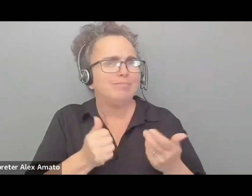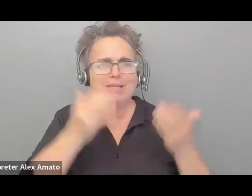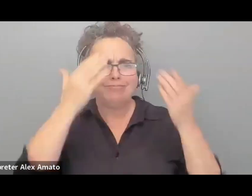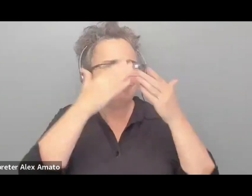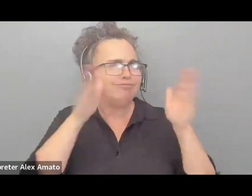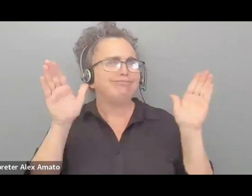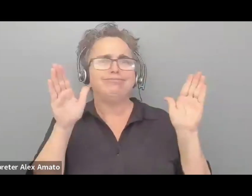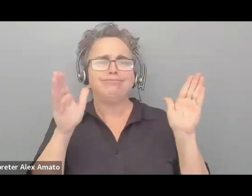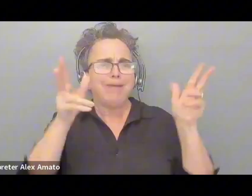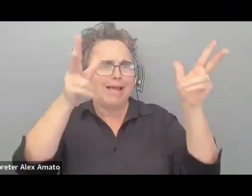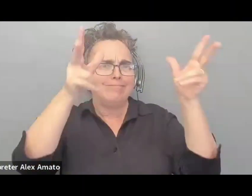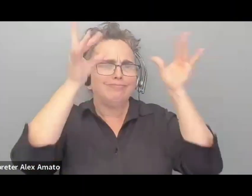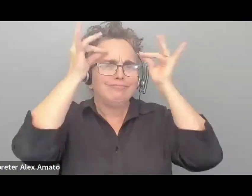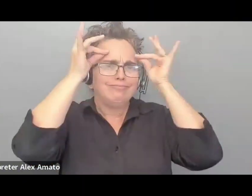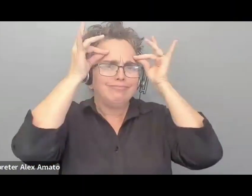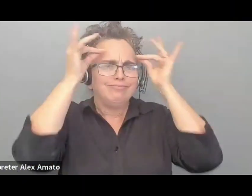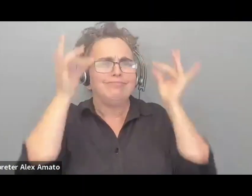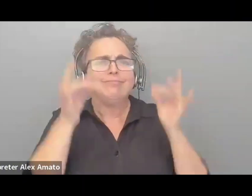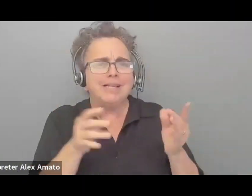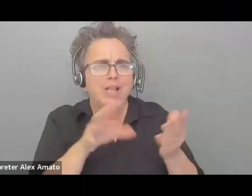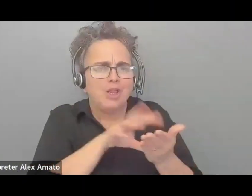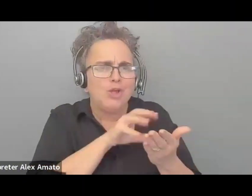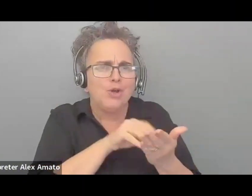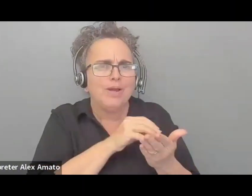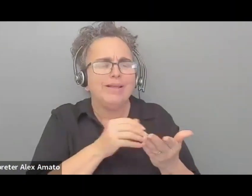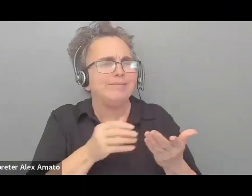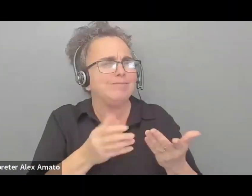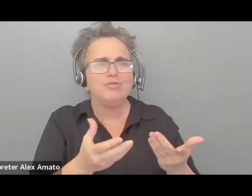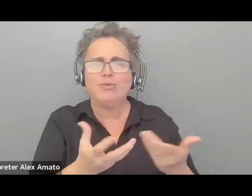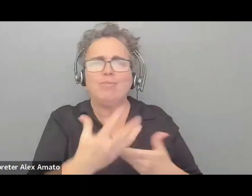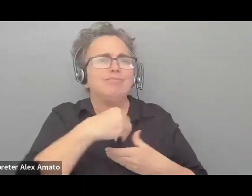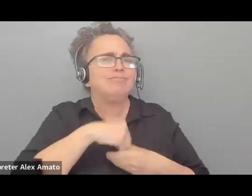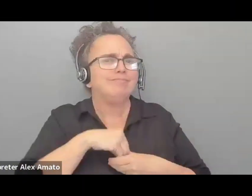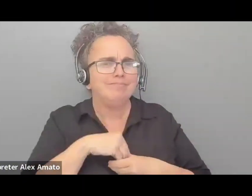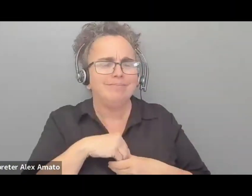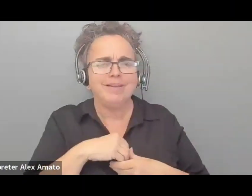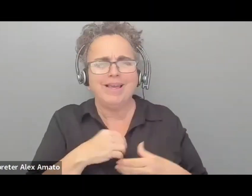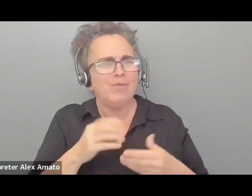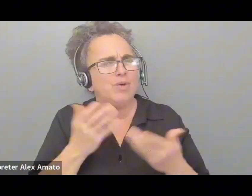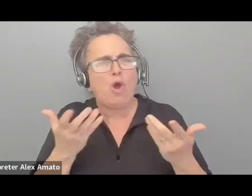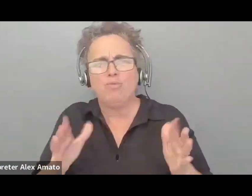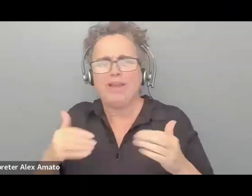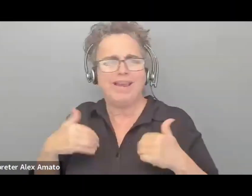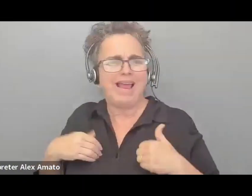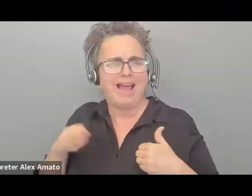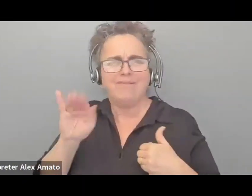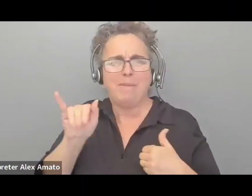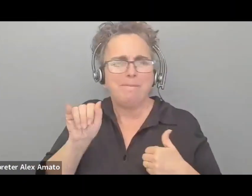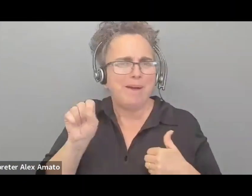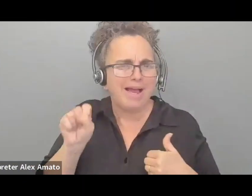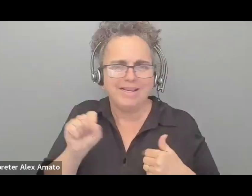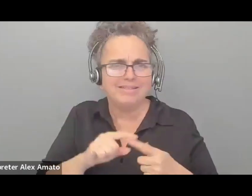that we are coming into this space with a ton of bias and, and world machinery that has been imparted on us